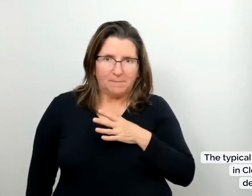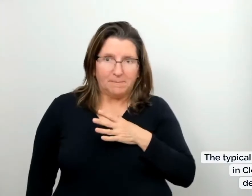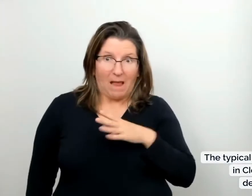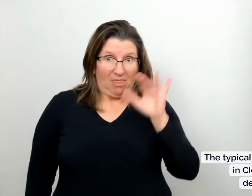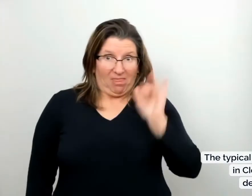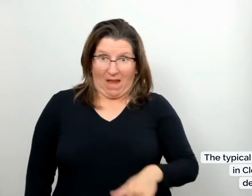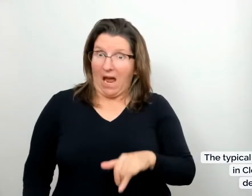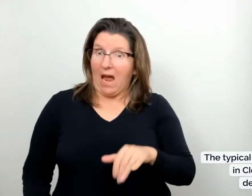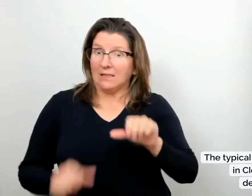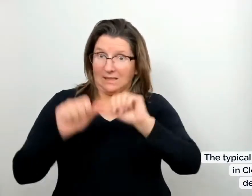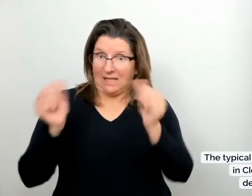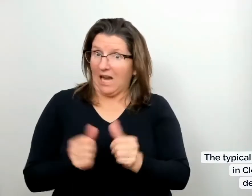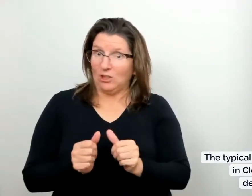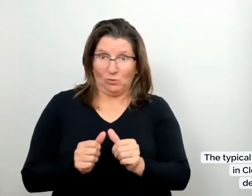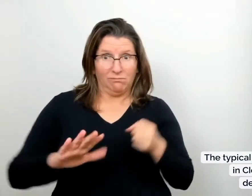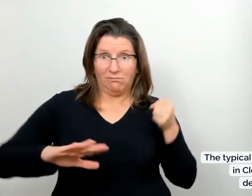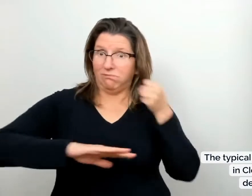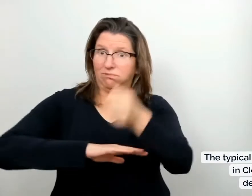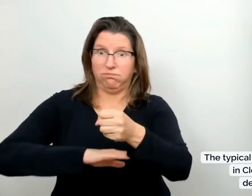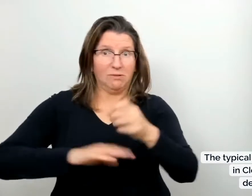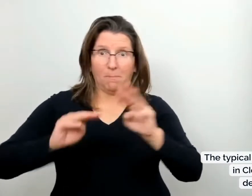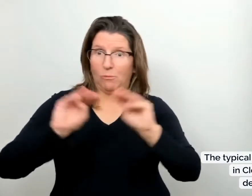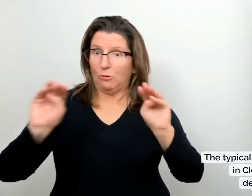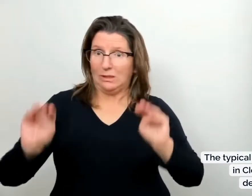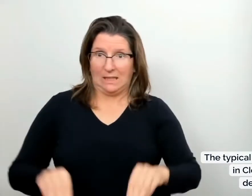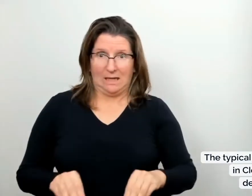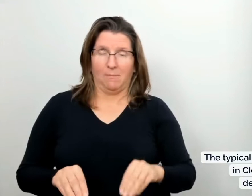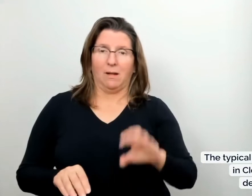Based on these dimensions this statue was sculpted.